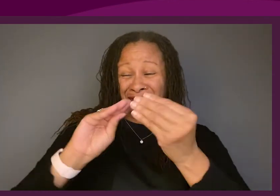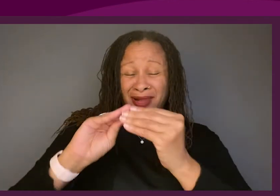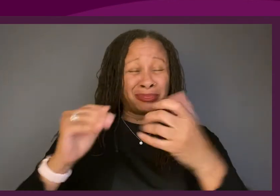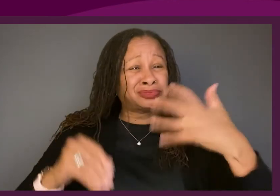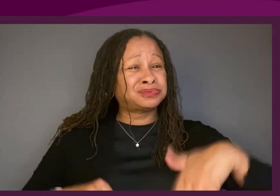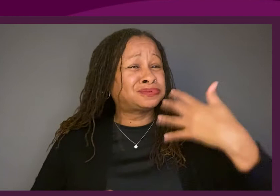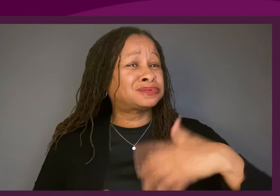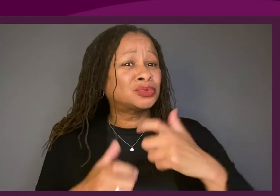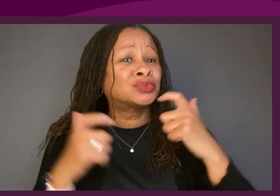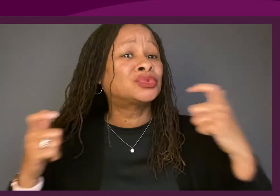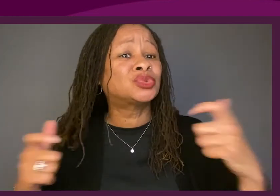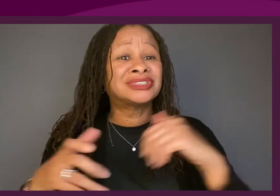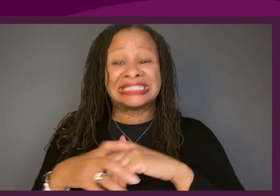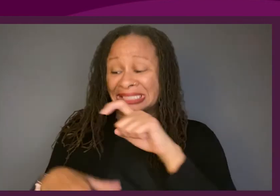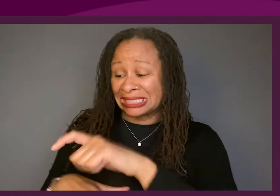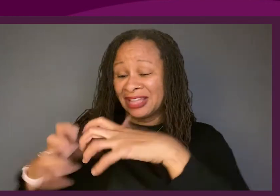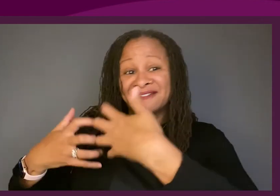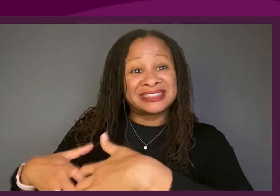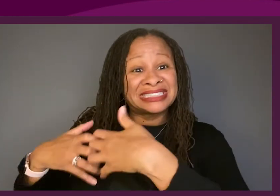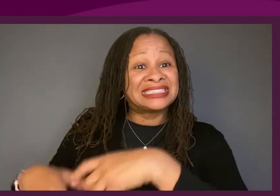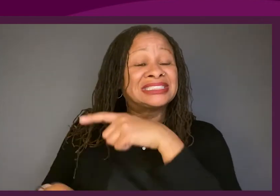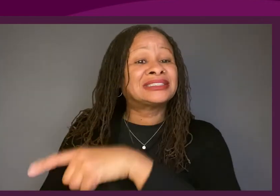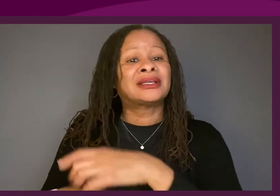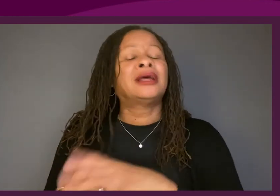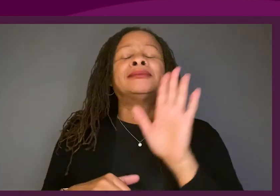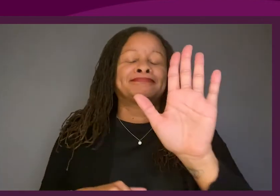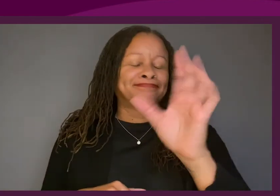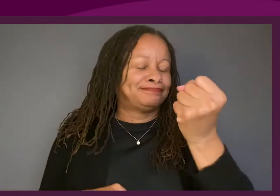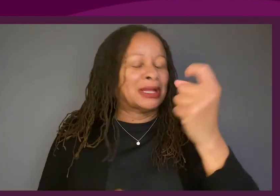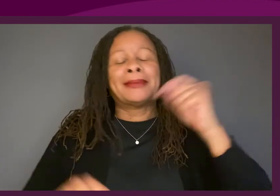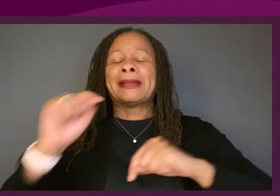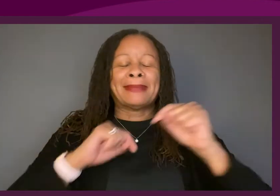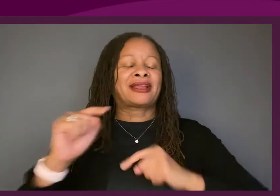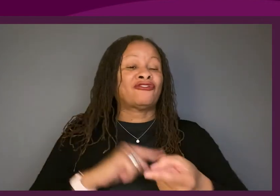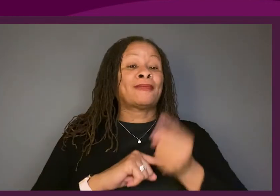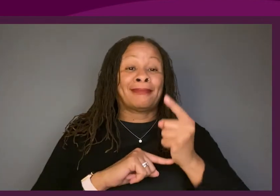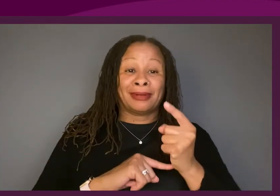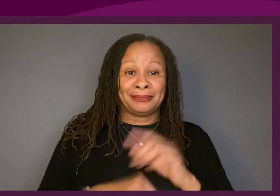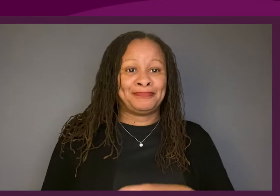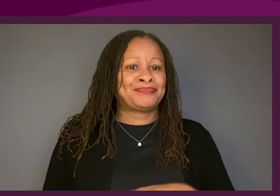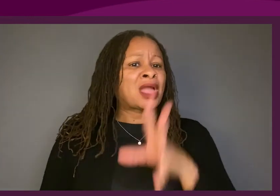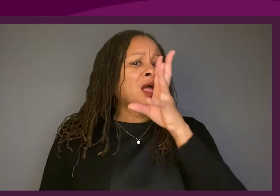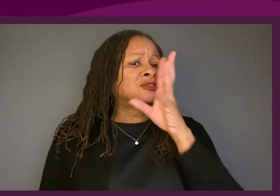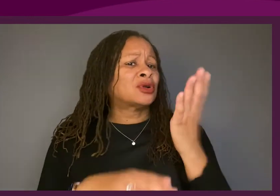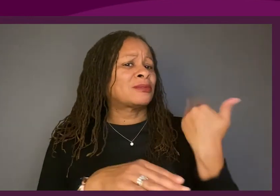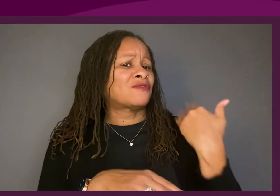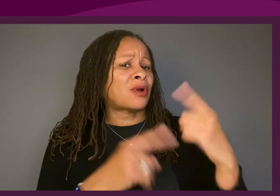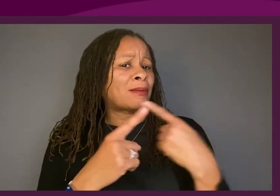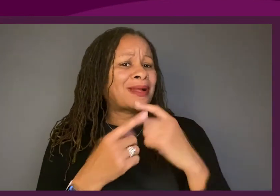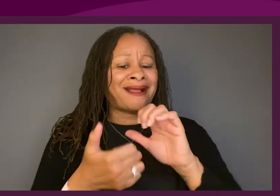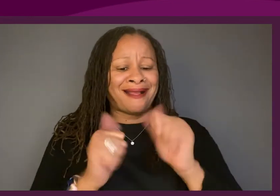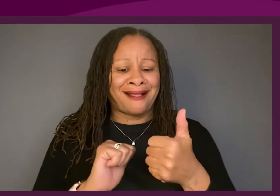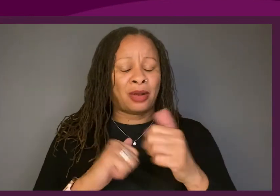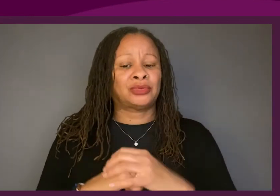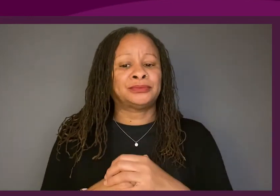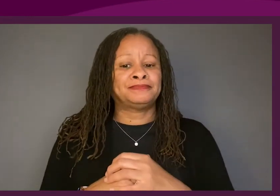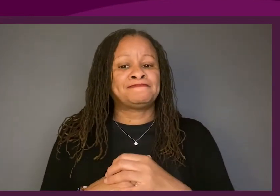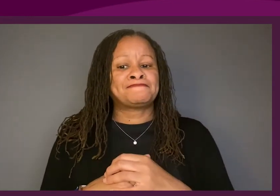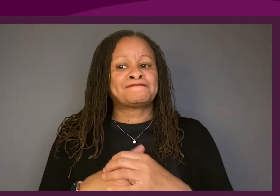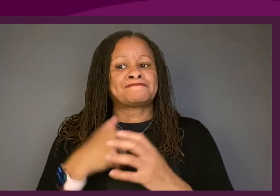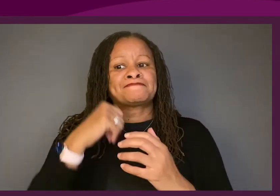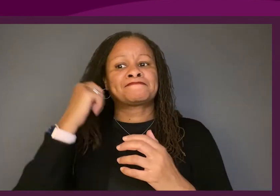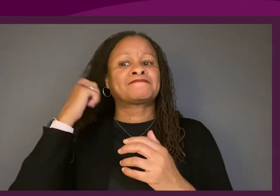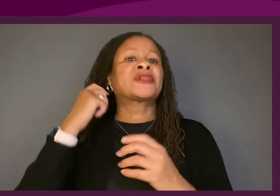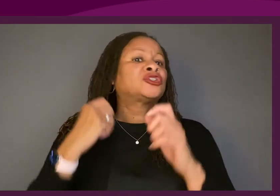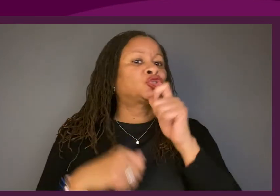I talked earlier about how there are not supposed to be waivers of federal civil rights protections